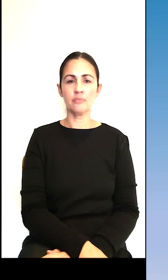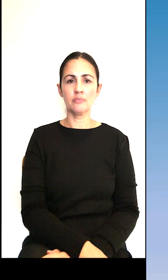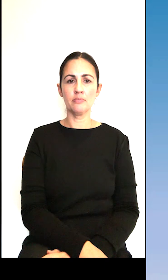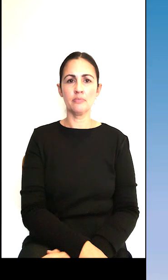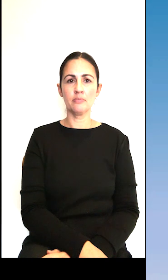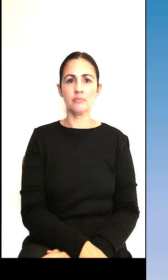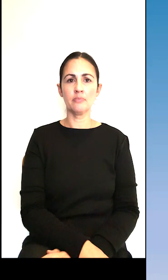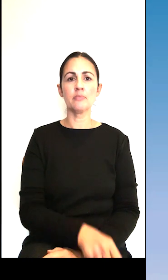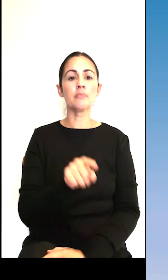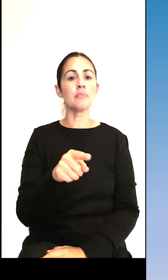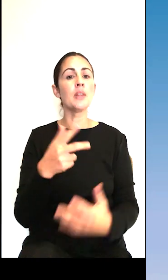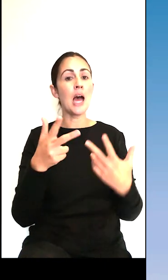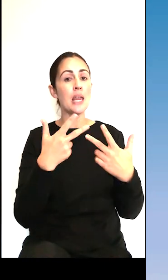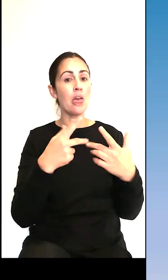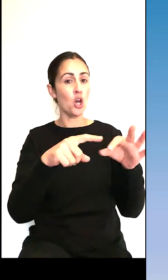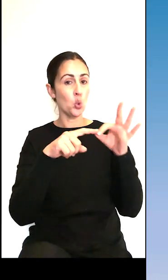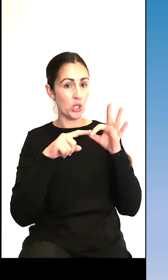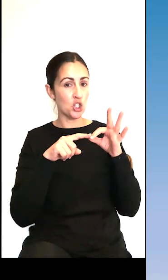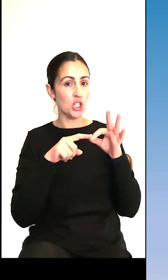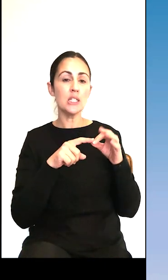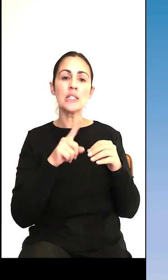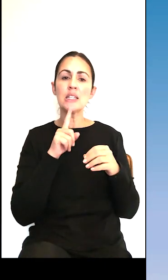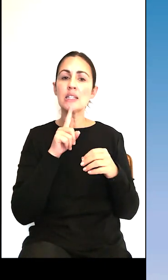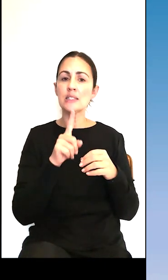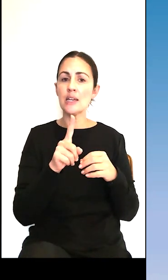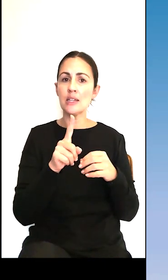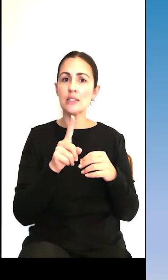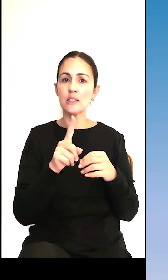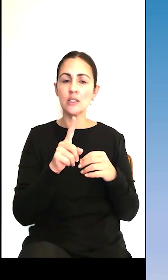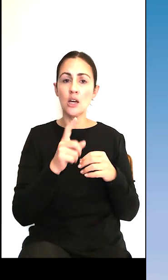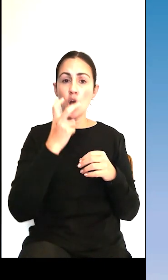We've also had somebody say 'Assume that old powers of attorney,